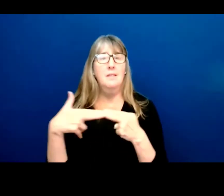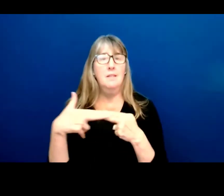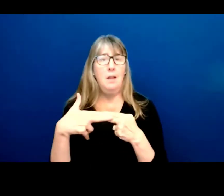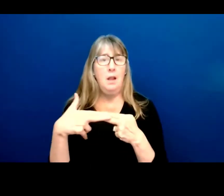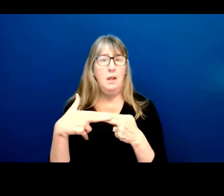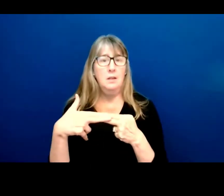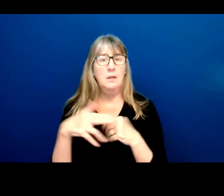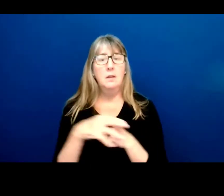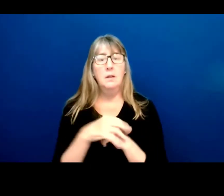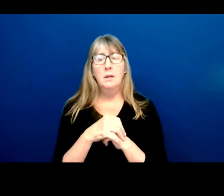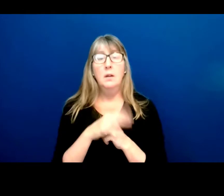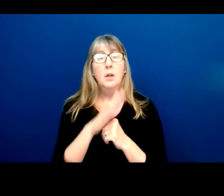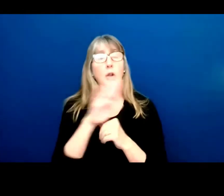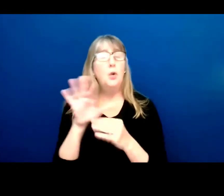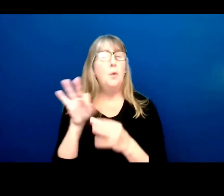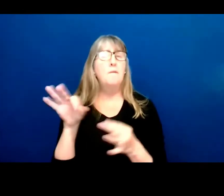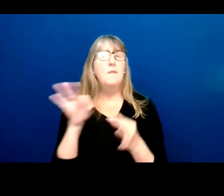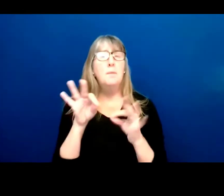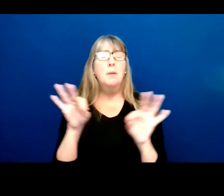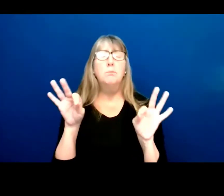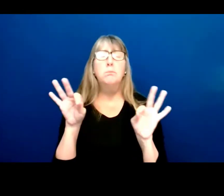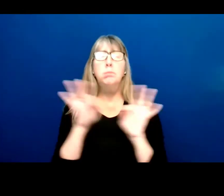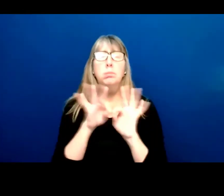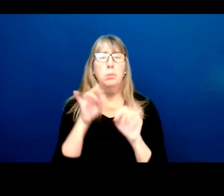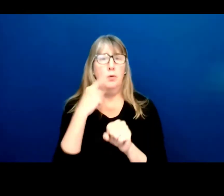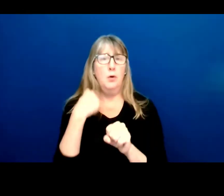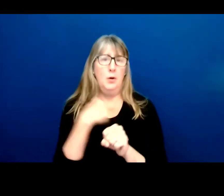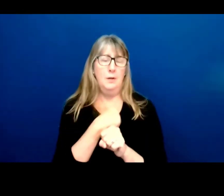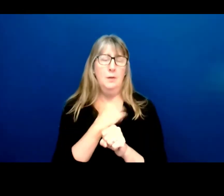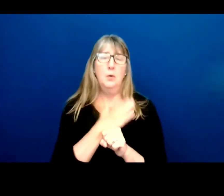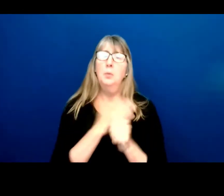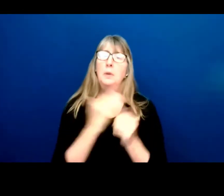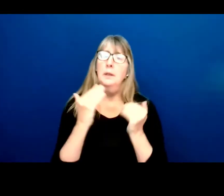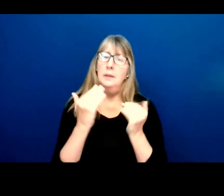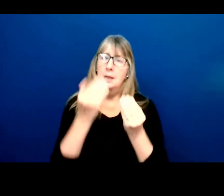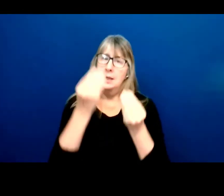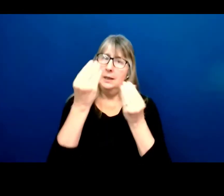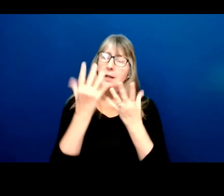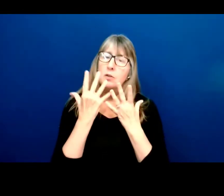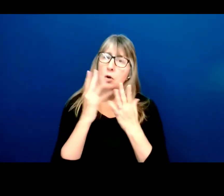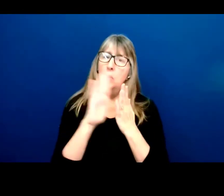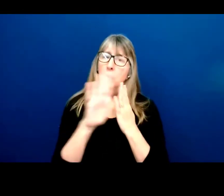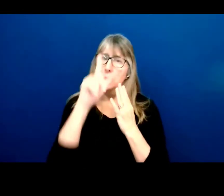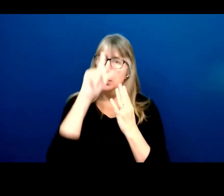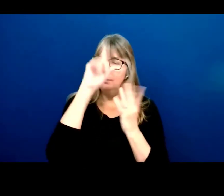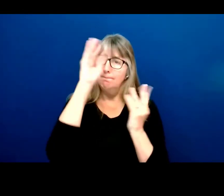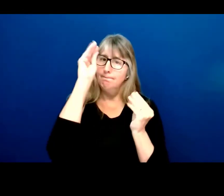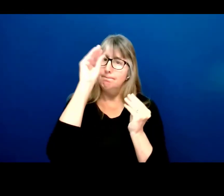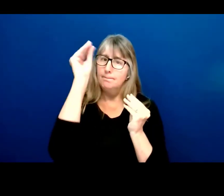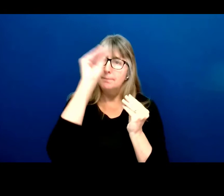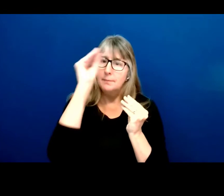Your feedback is very important to us, so please take a moment to let us know what you thought by clicking on the session feedback button